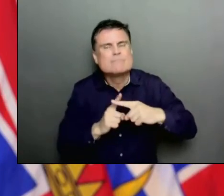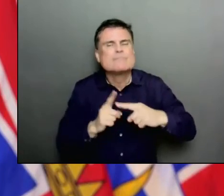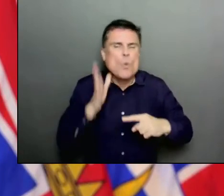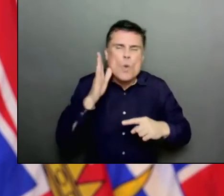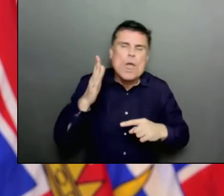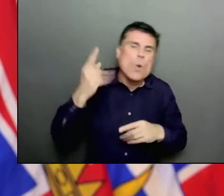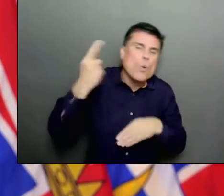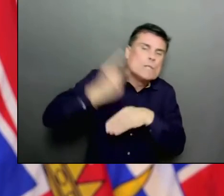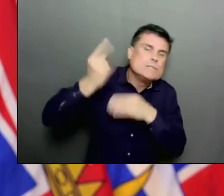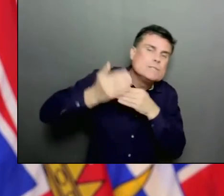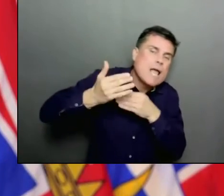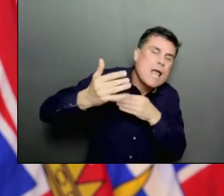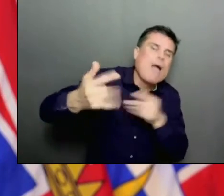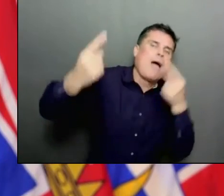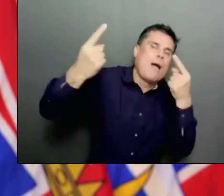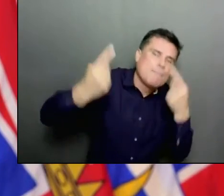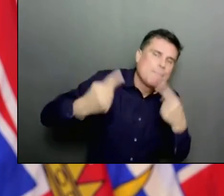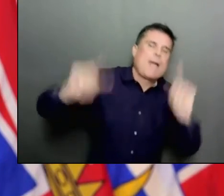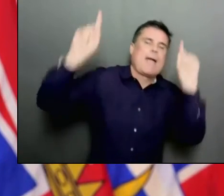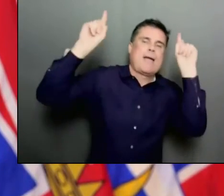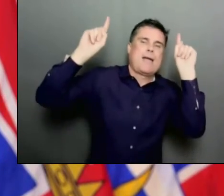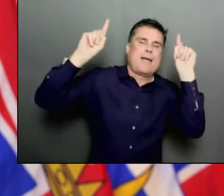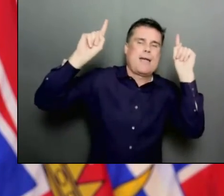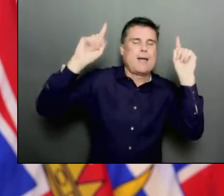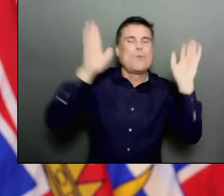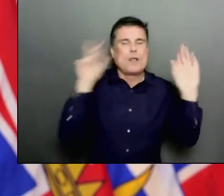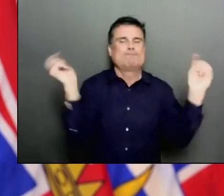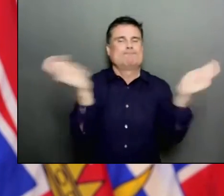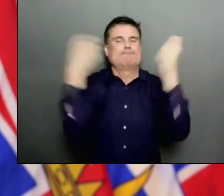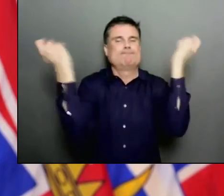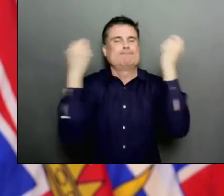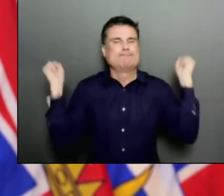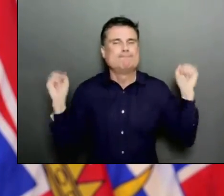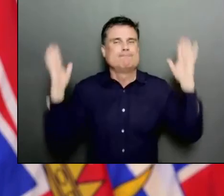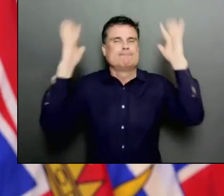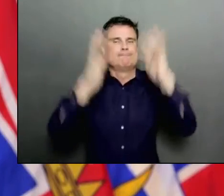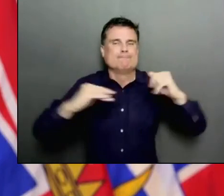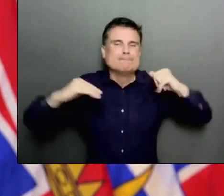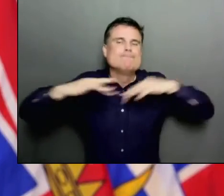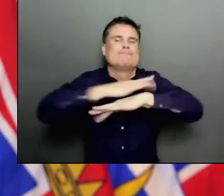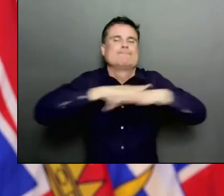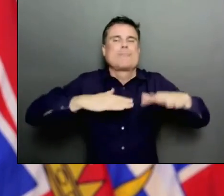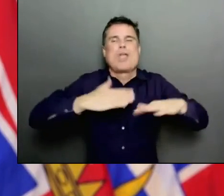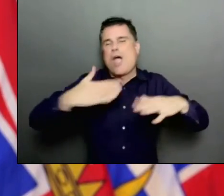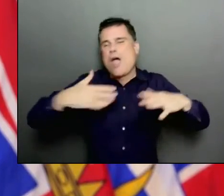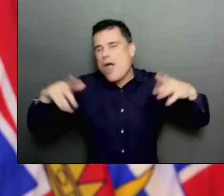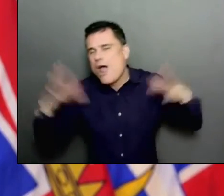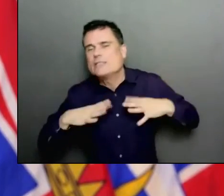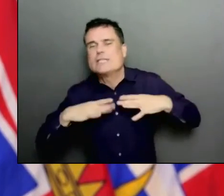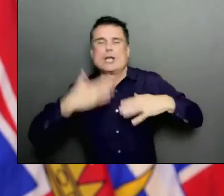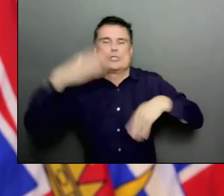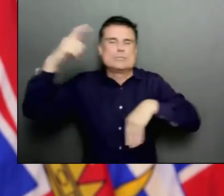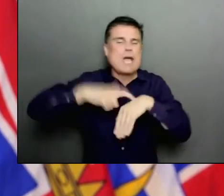will all be. We need to show we care by staying physically a apart and connecting virtually.